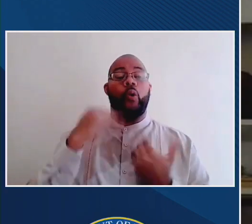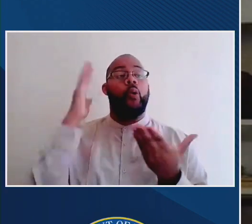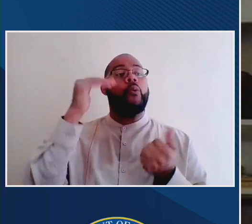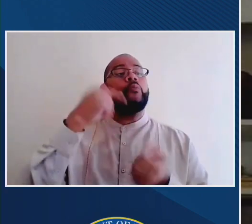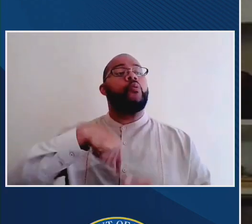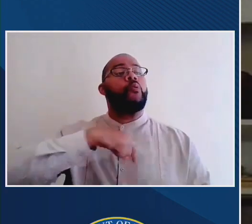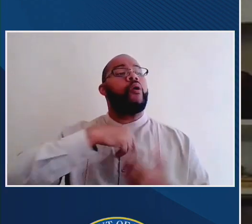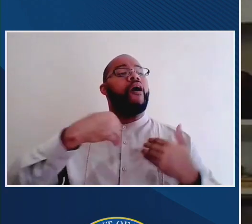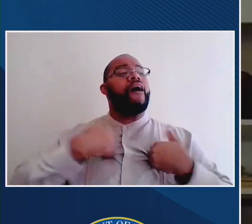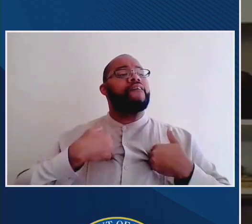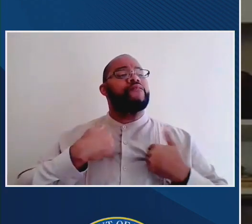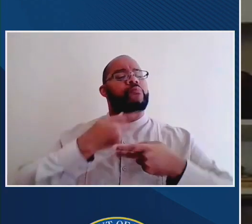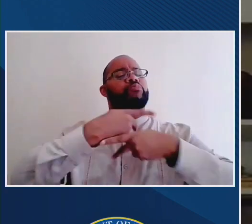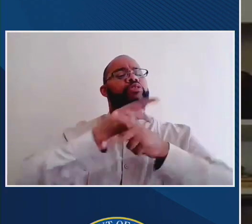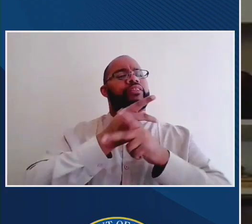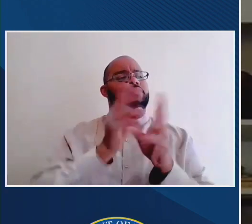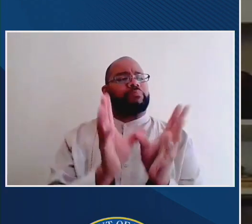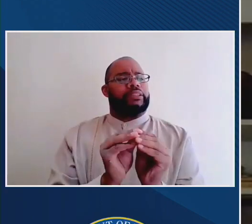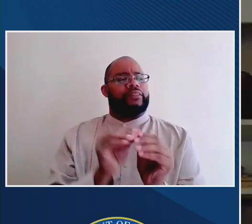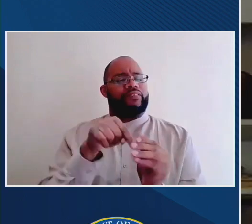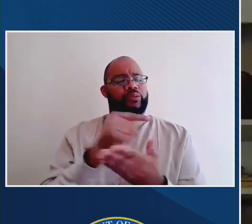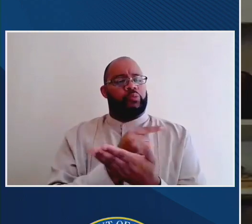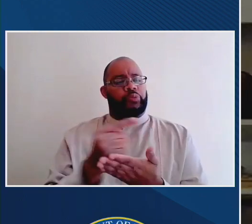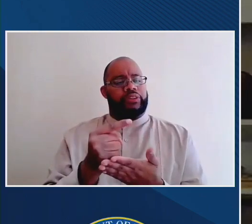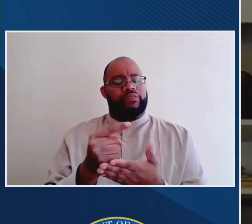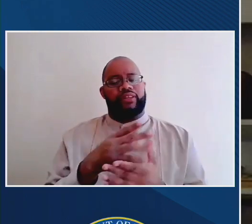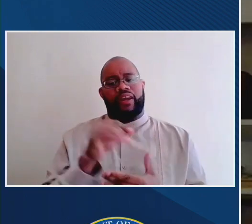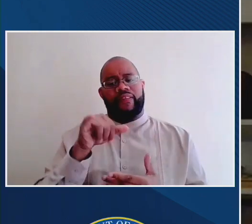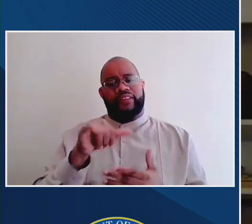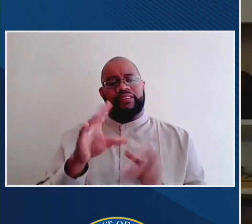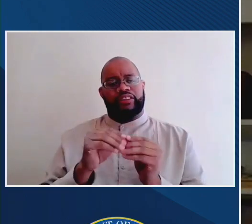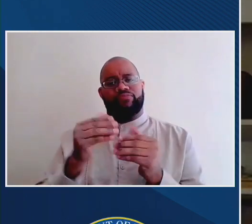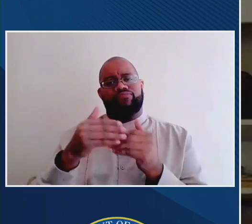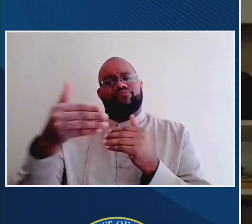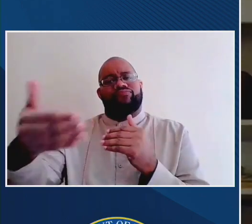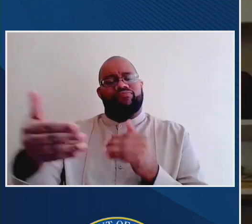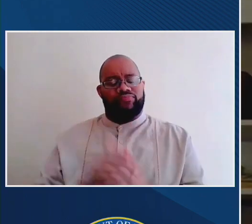productive session this week and then in the sessions to come. So, welcome.